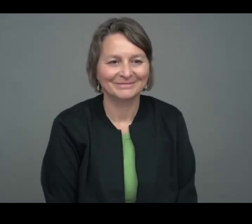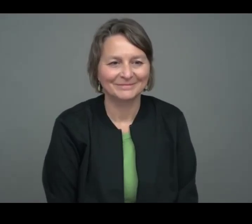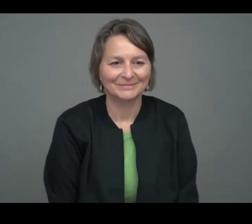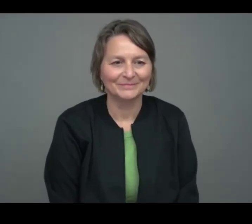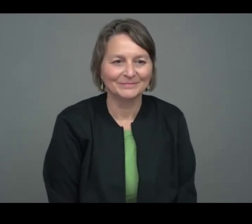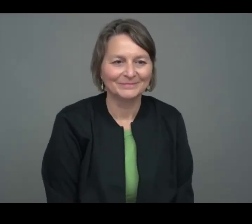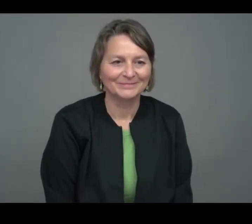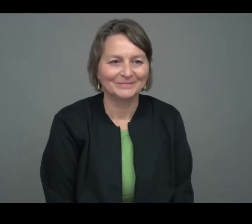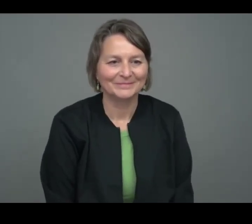Let's start.